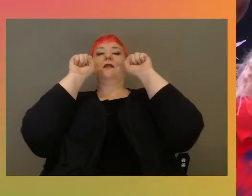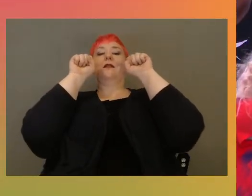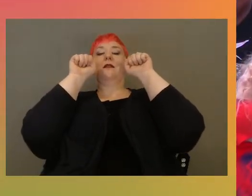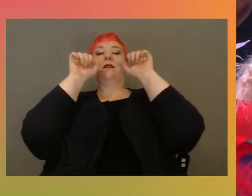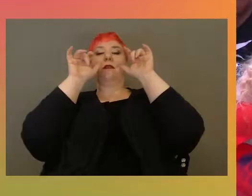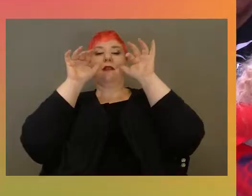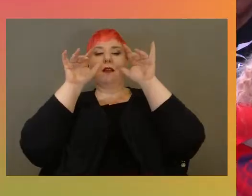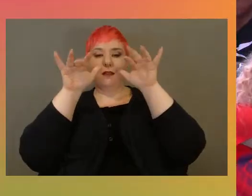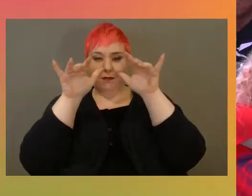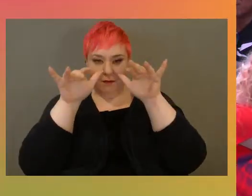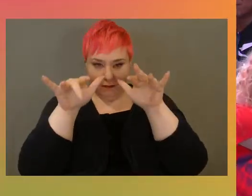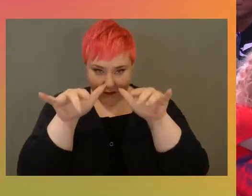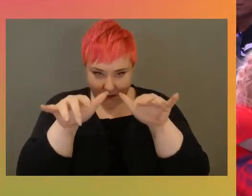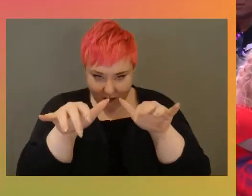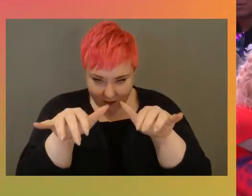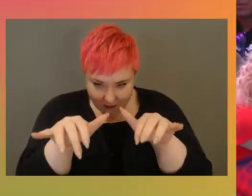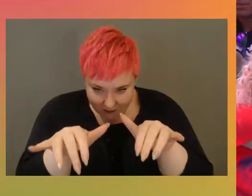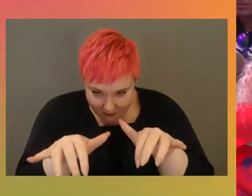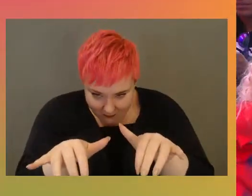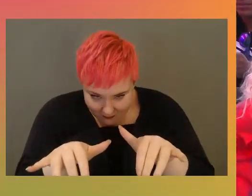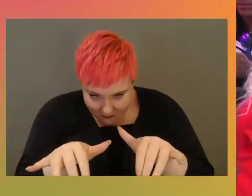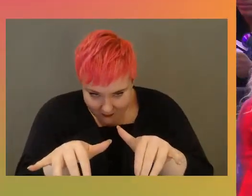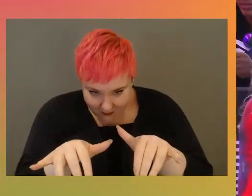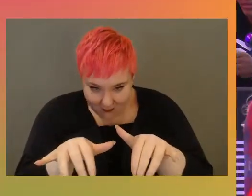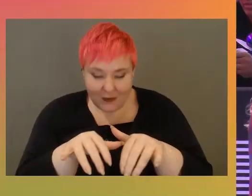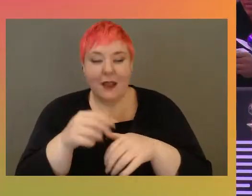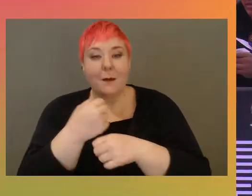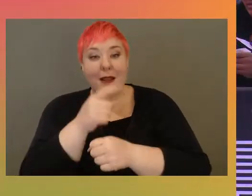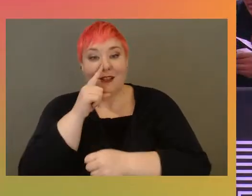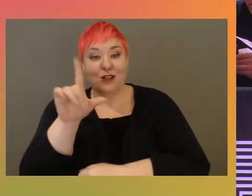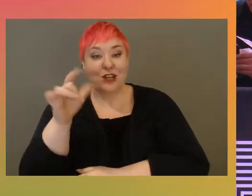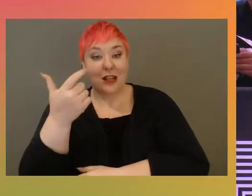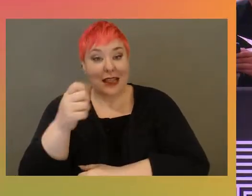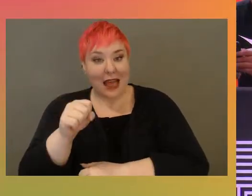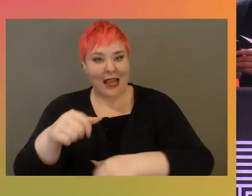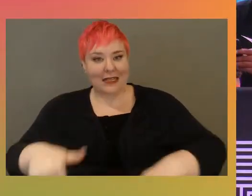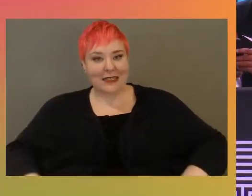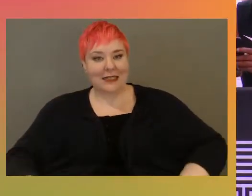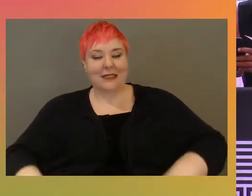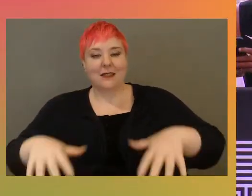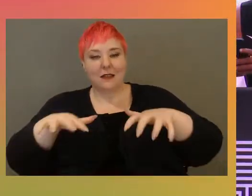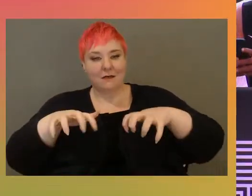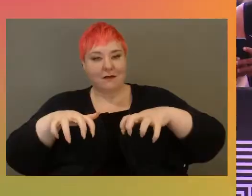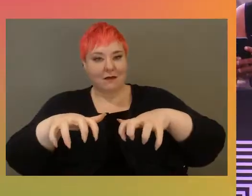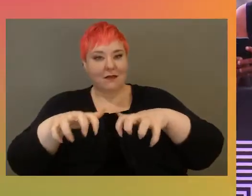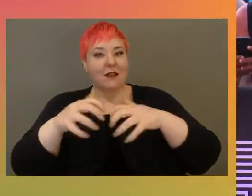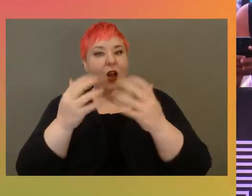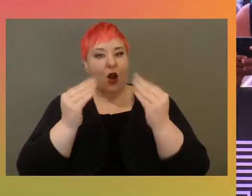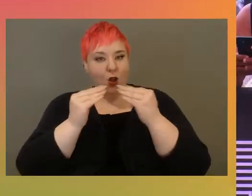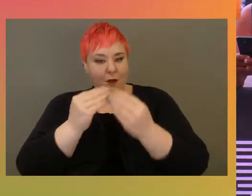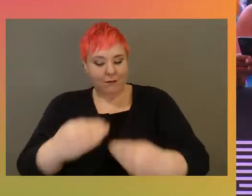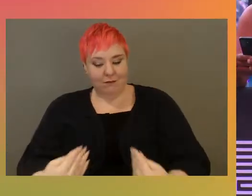WRAP.